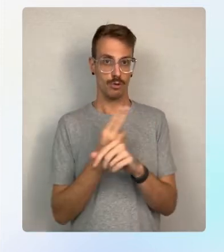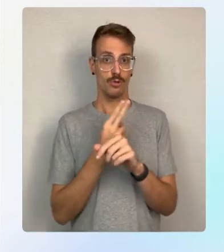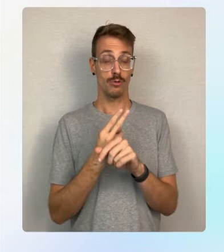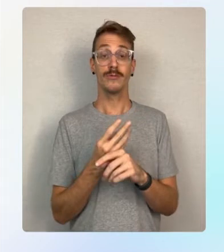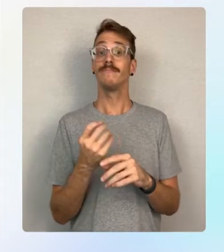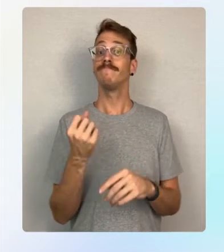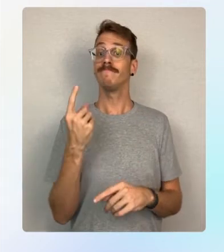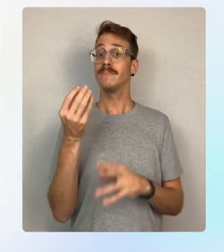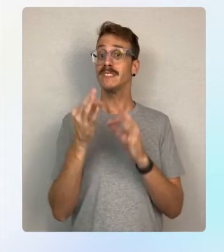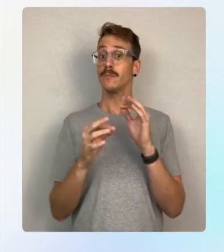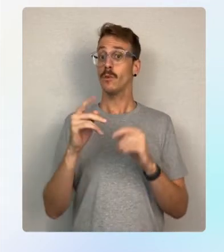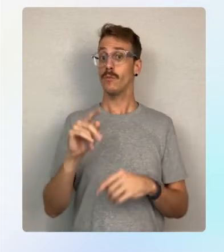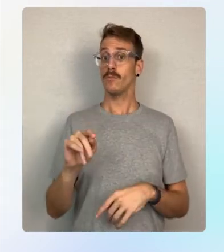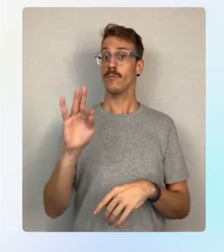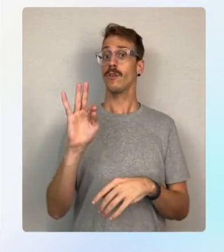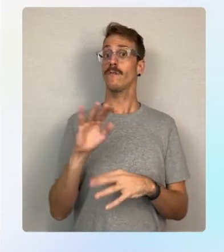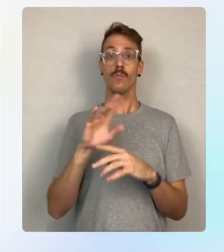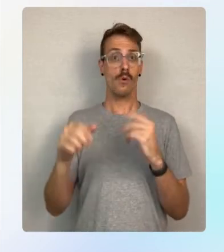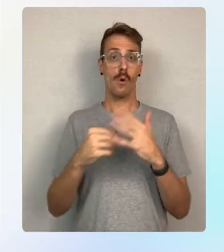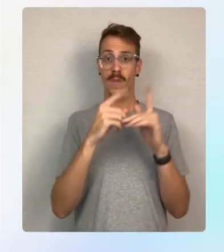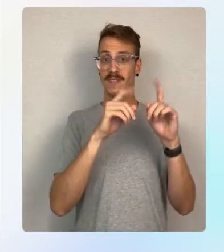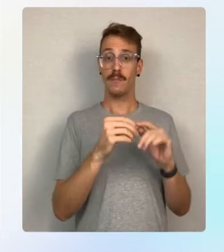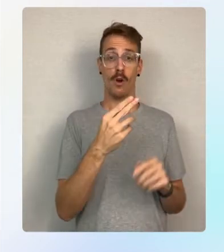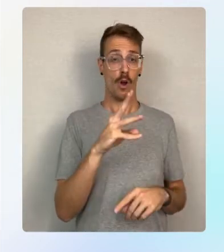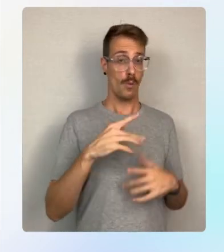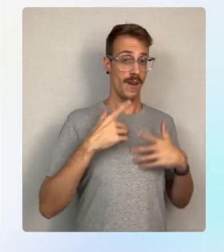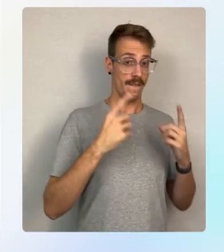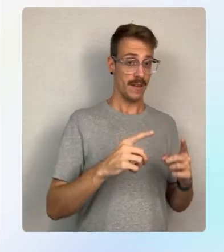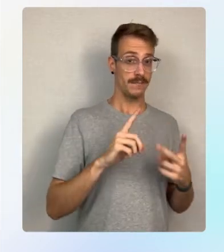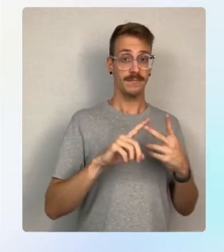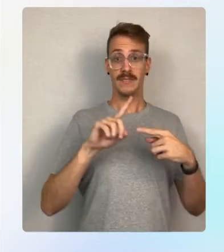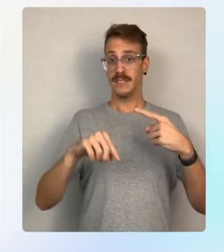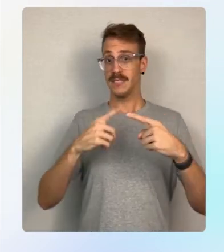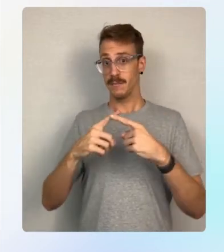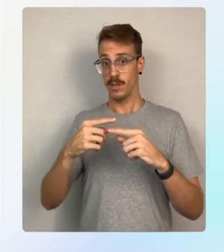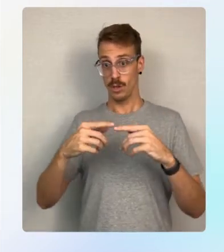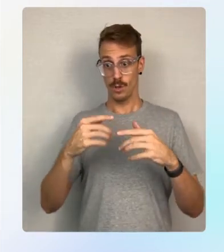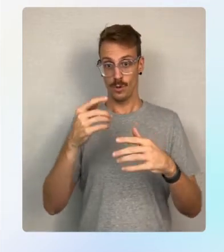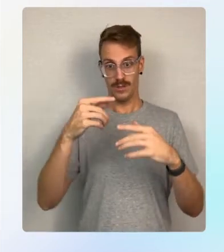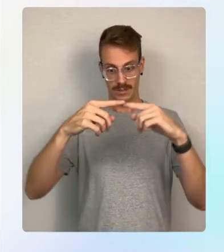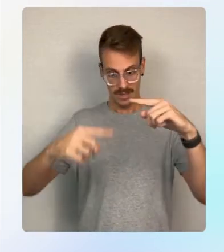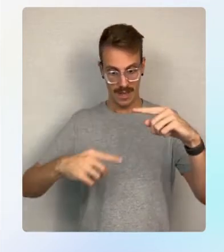SimplePerf will only sample the hardware event CPU-cycles by default.